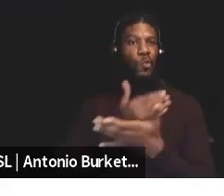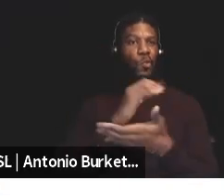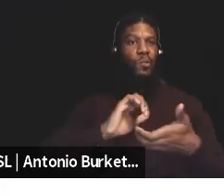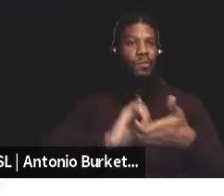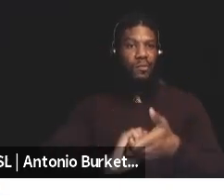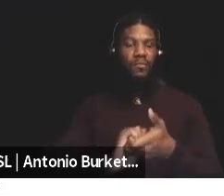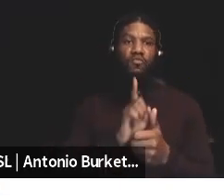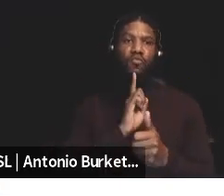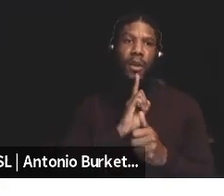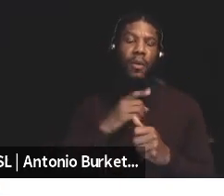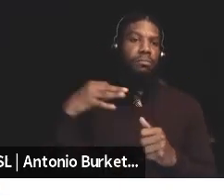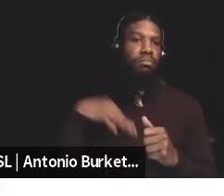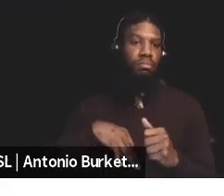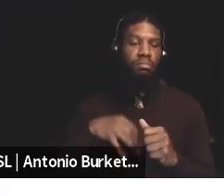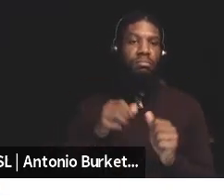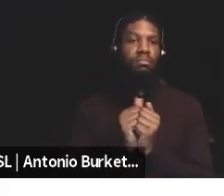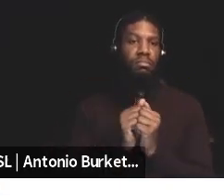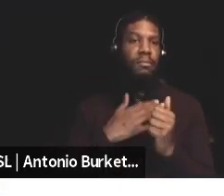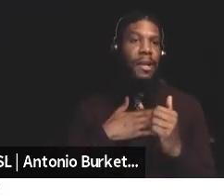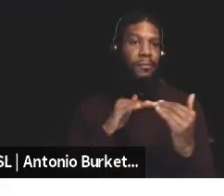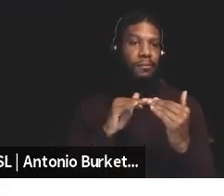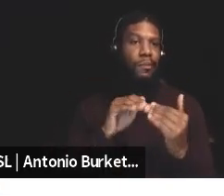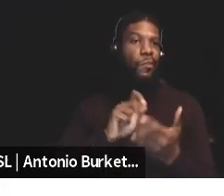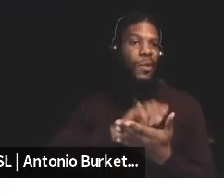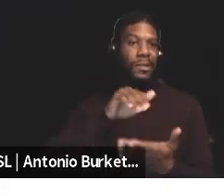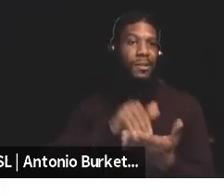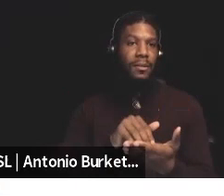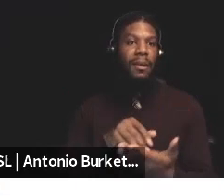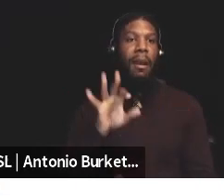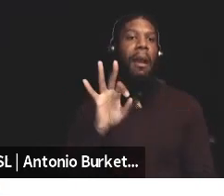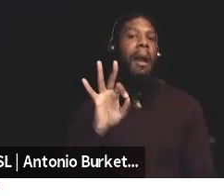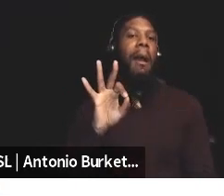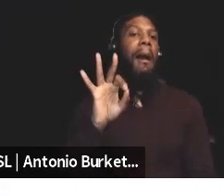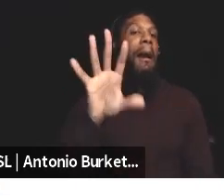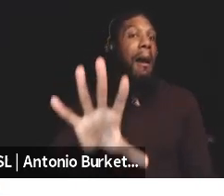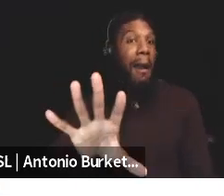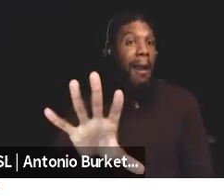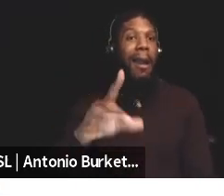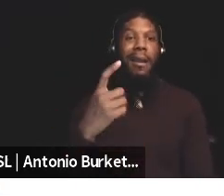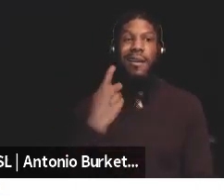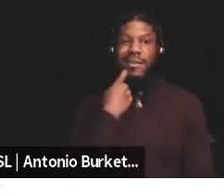writing center folks. Shameless plug : Registration for Cohort 1 of our group mentoring